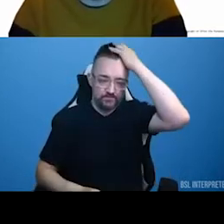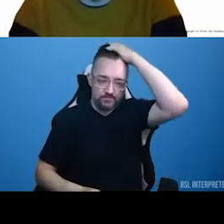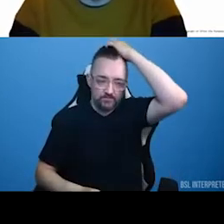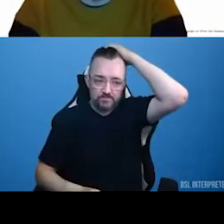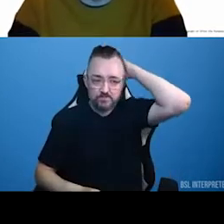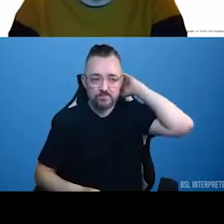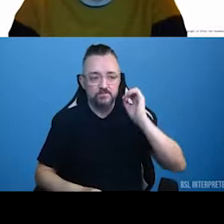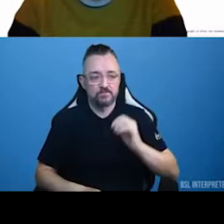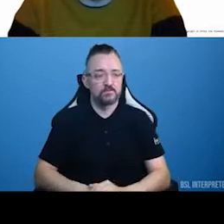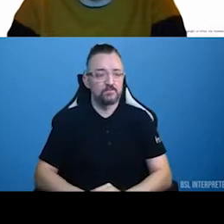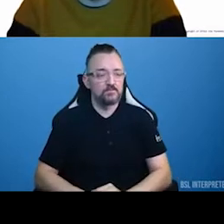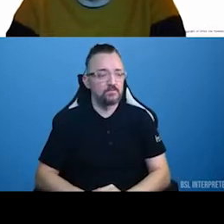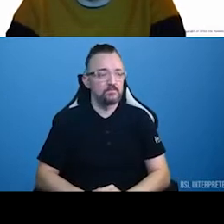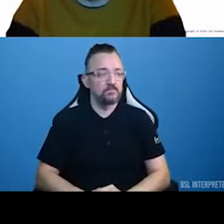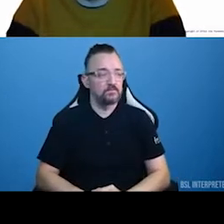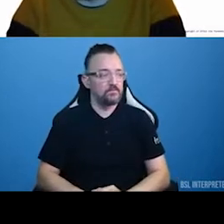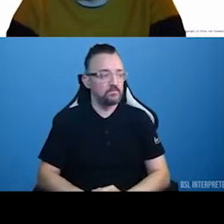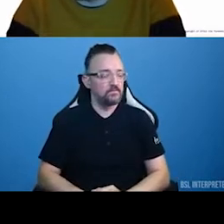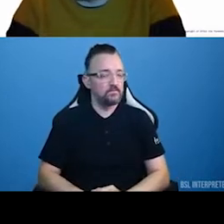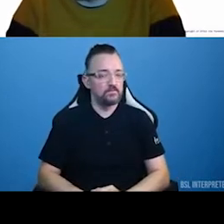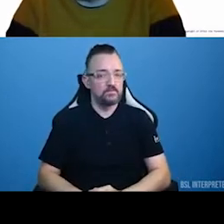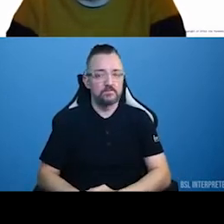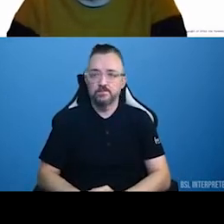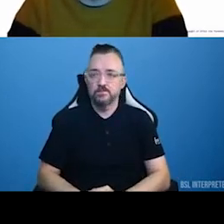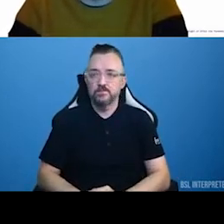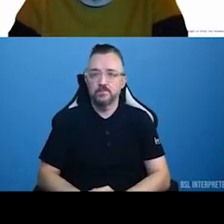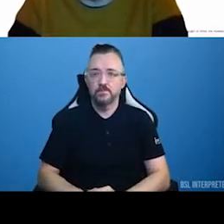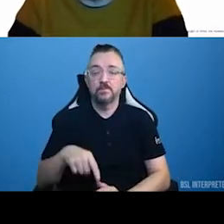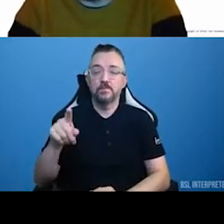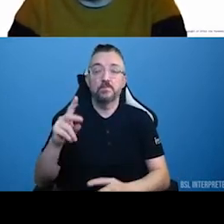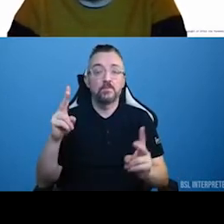And this is a quote that's just from Mark Dytham,